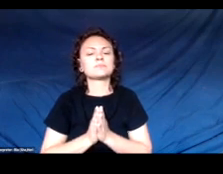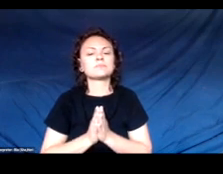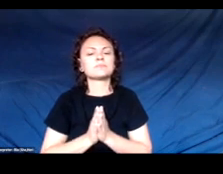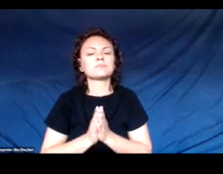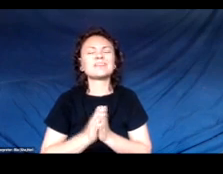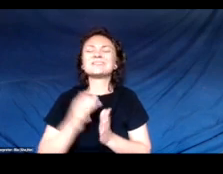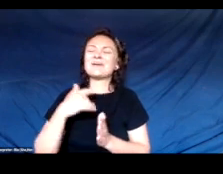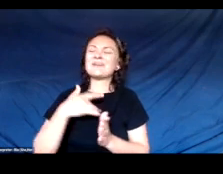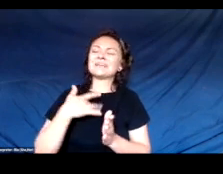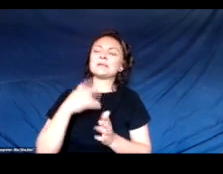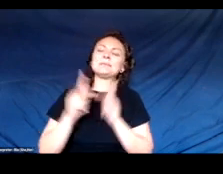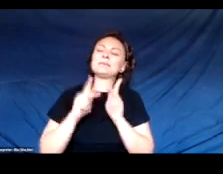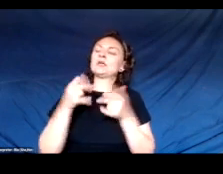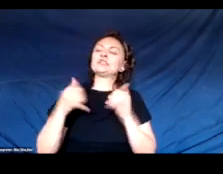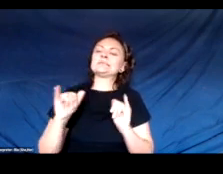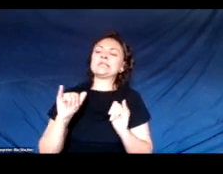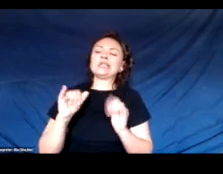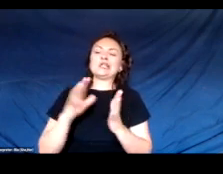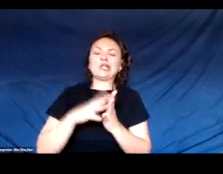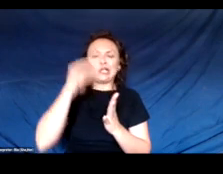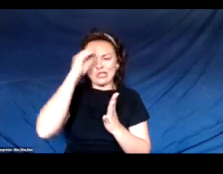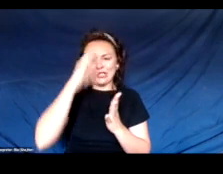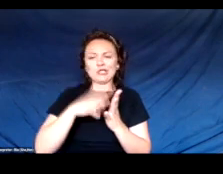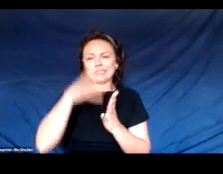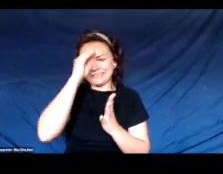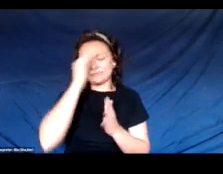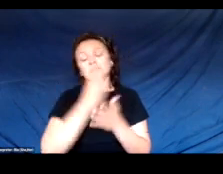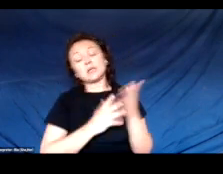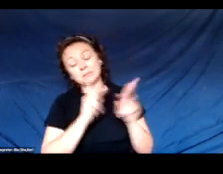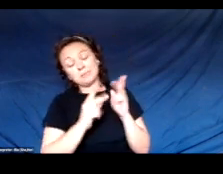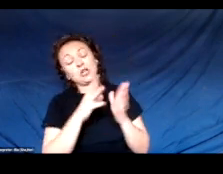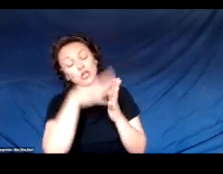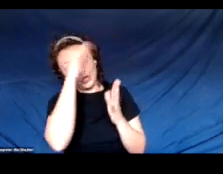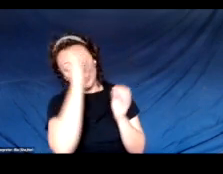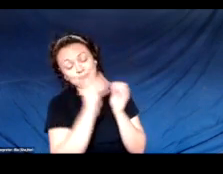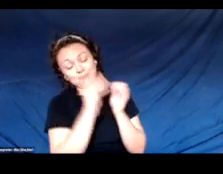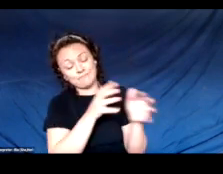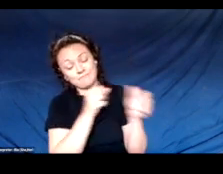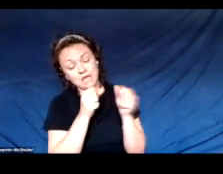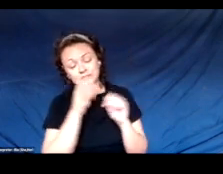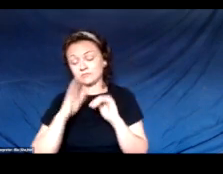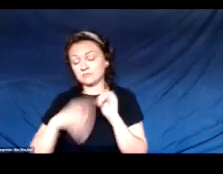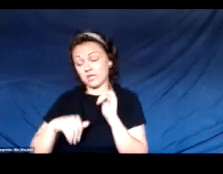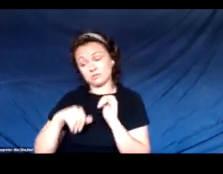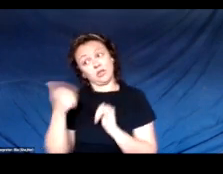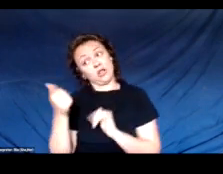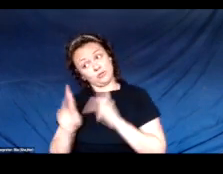especially some people more than others. Just because you look,